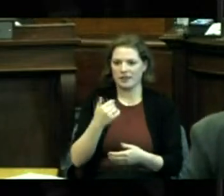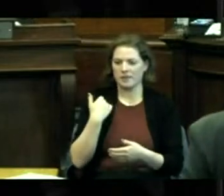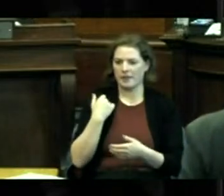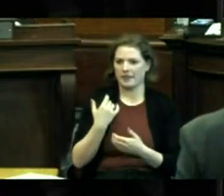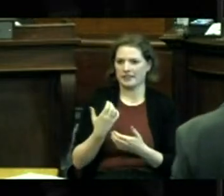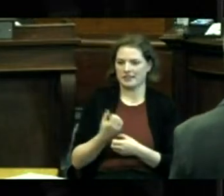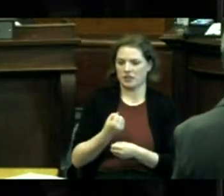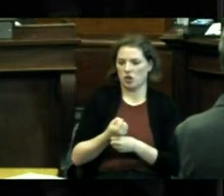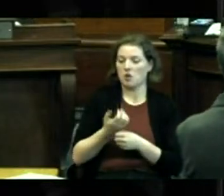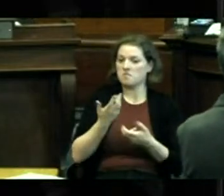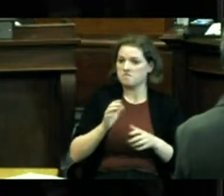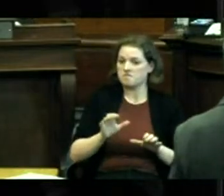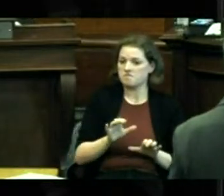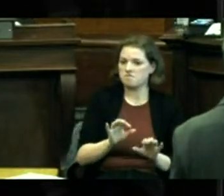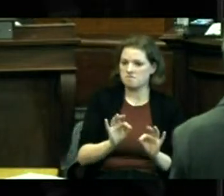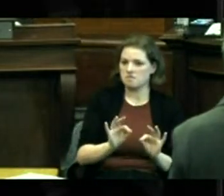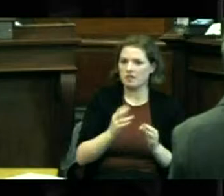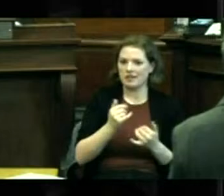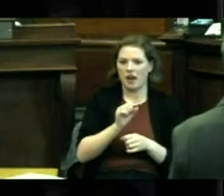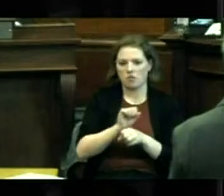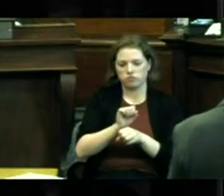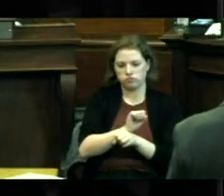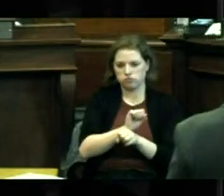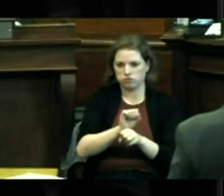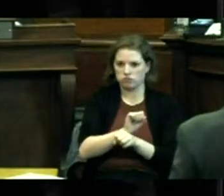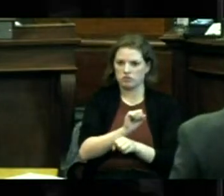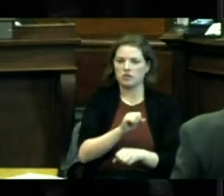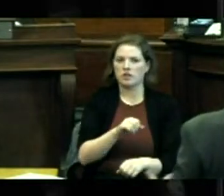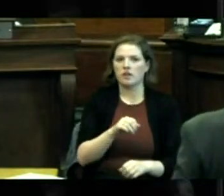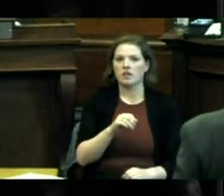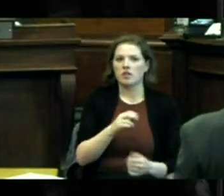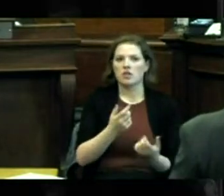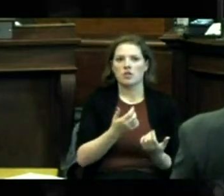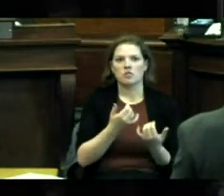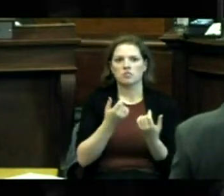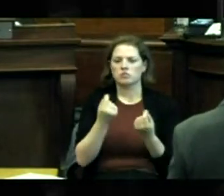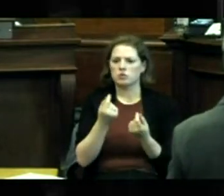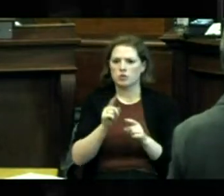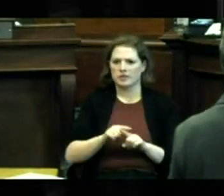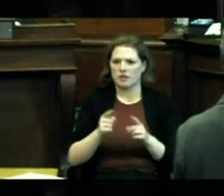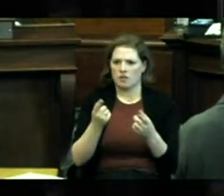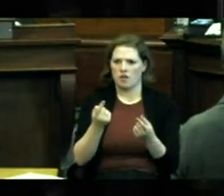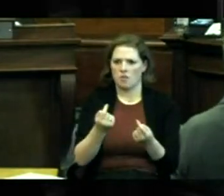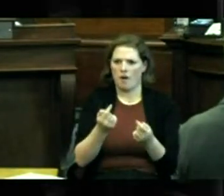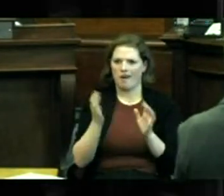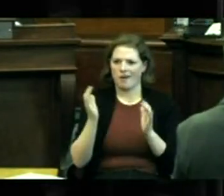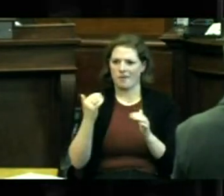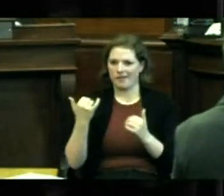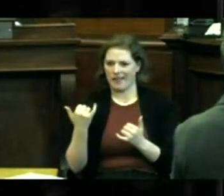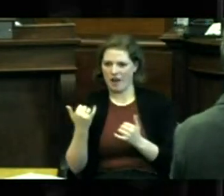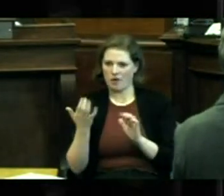hire a consultant to start the process for Highland in early earlier this year, which we have